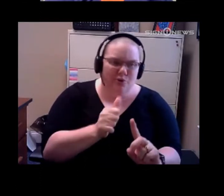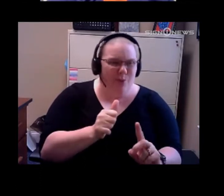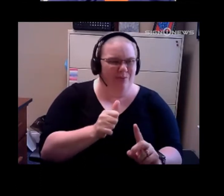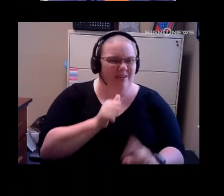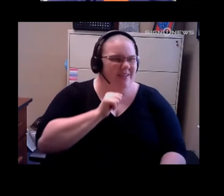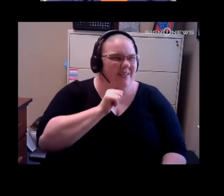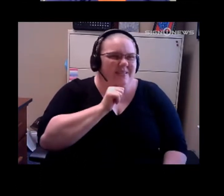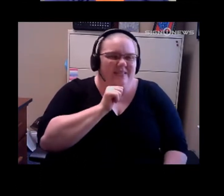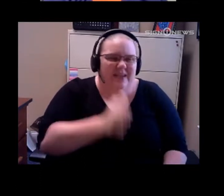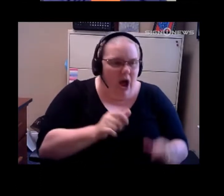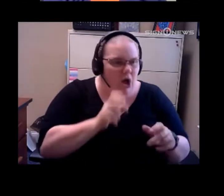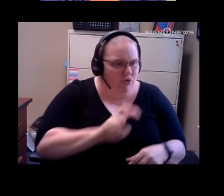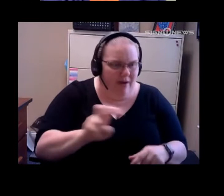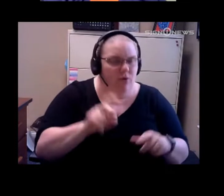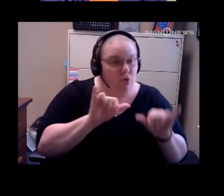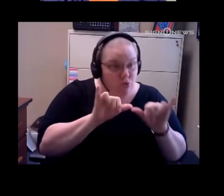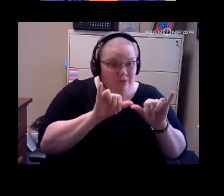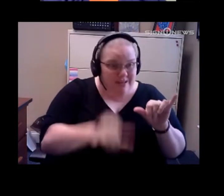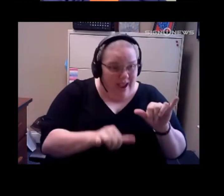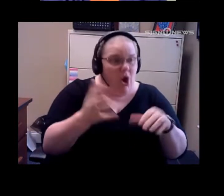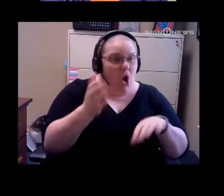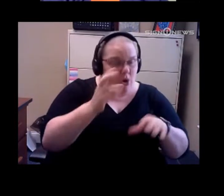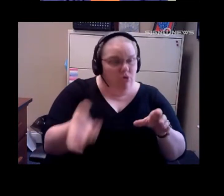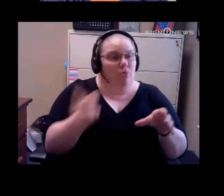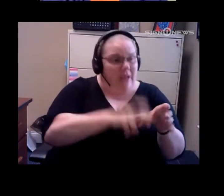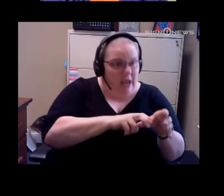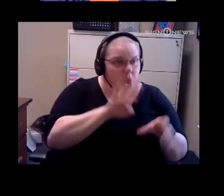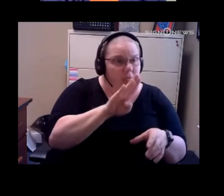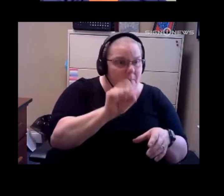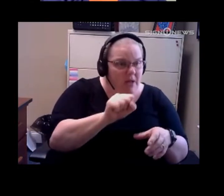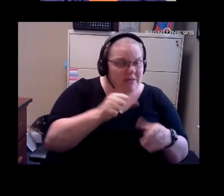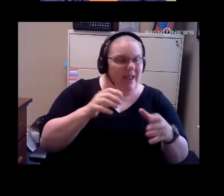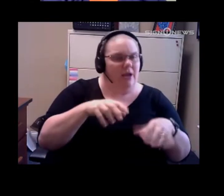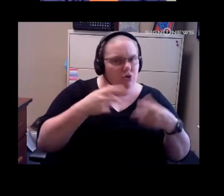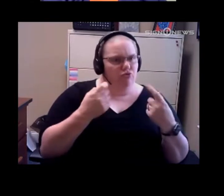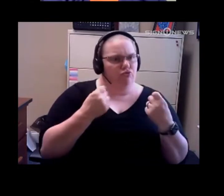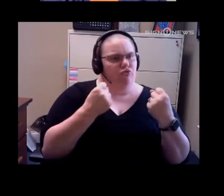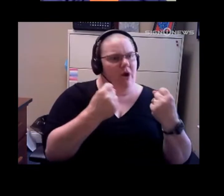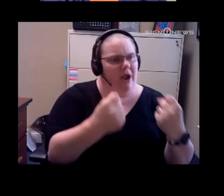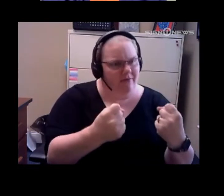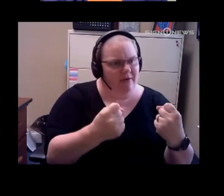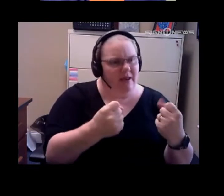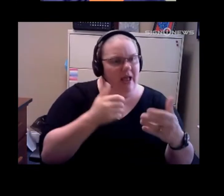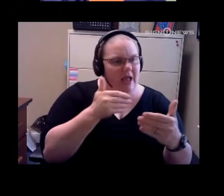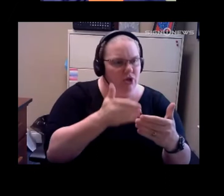don't stay off the bus you take the one that is going closest so we have this great graphic by